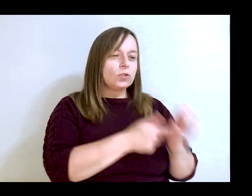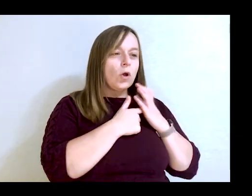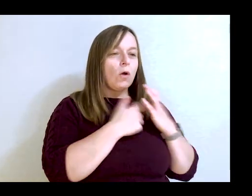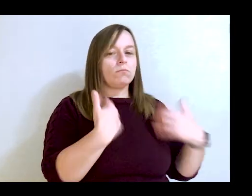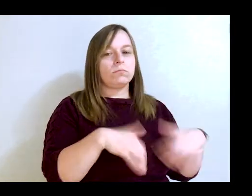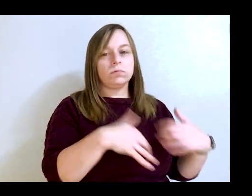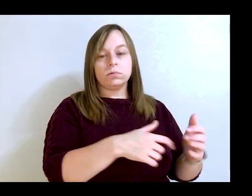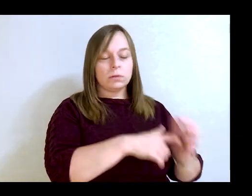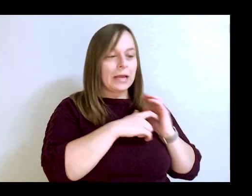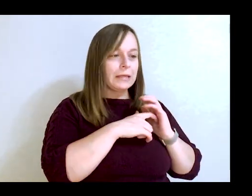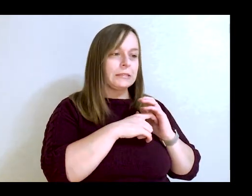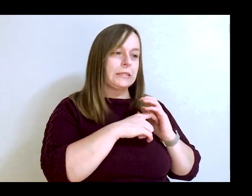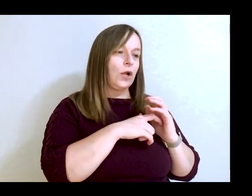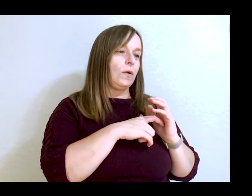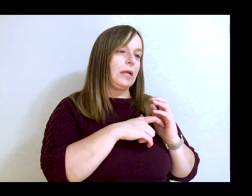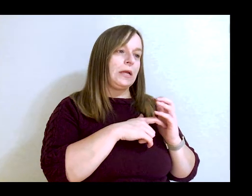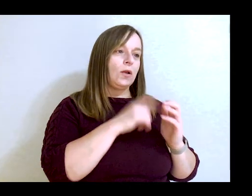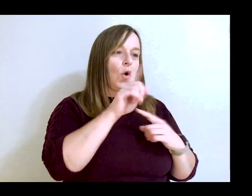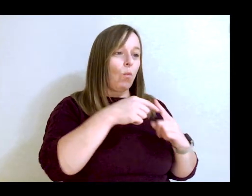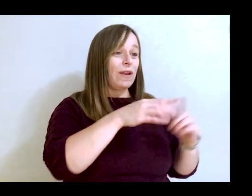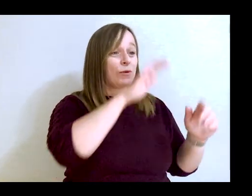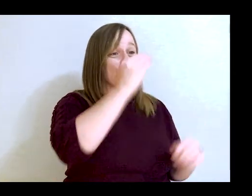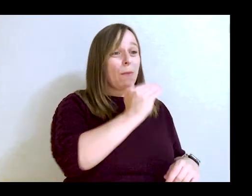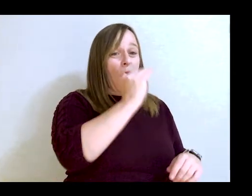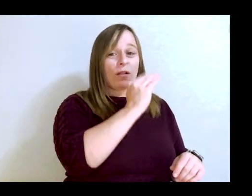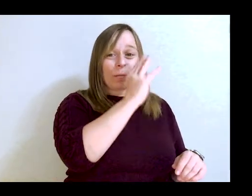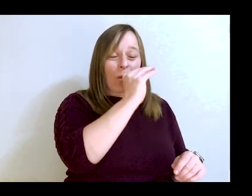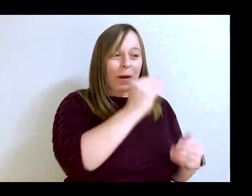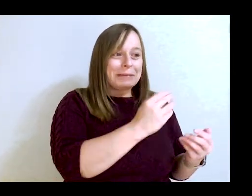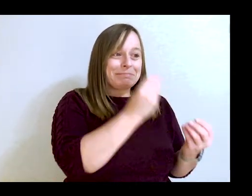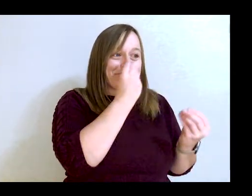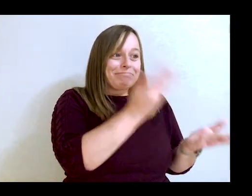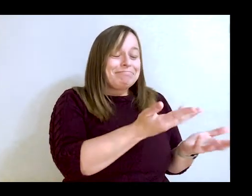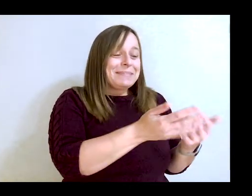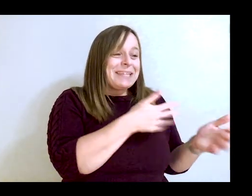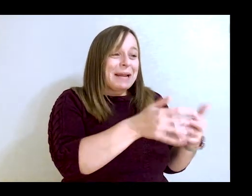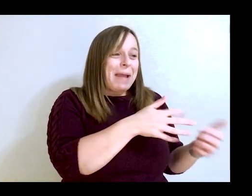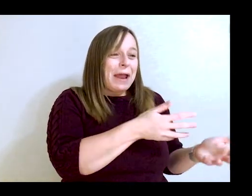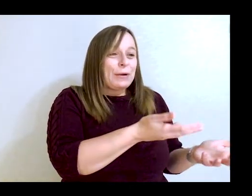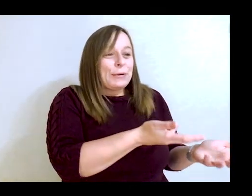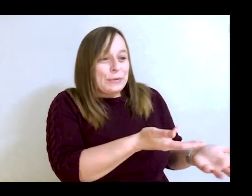necessary. And, you know, when he was smaller it was a different story.